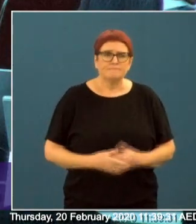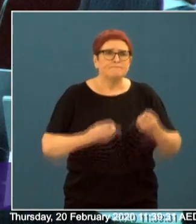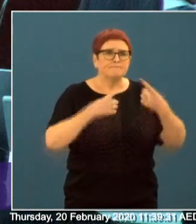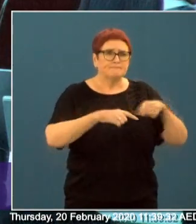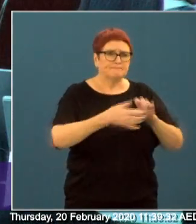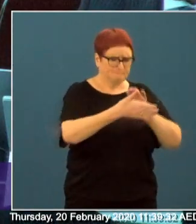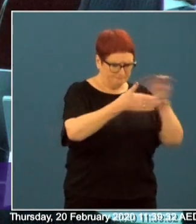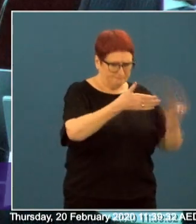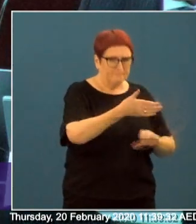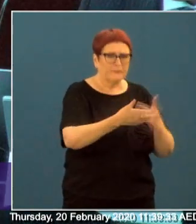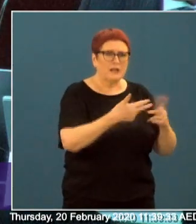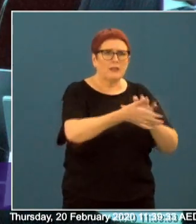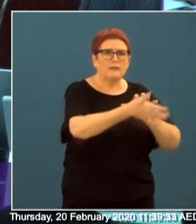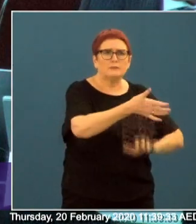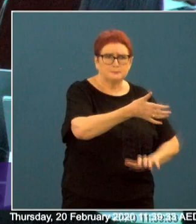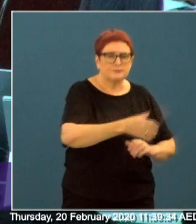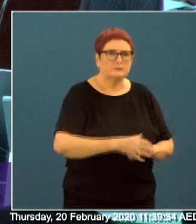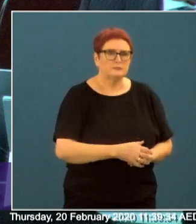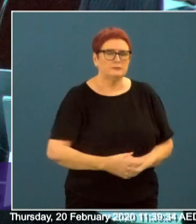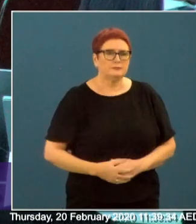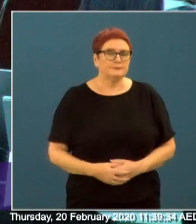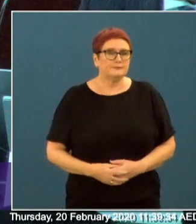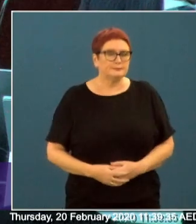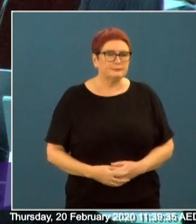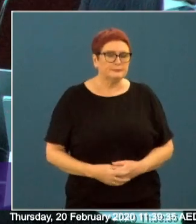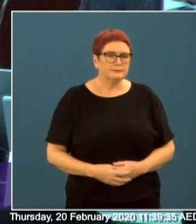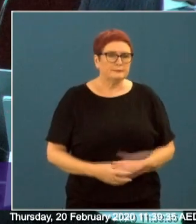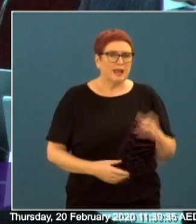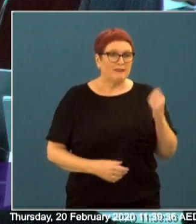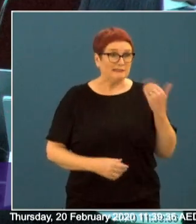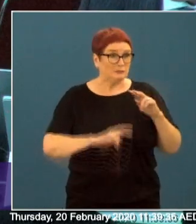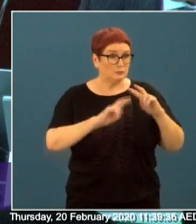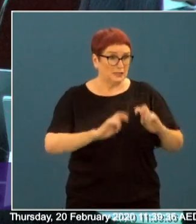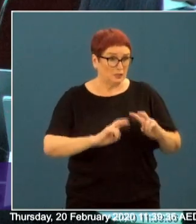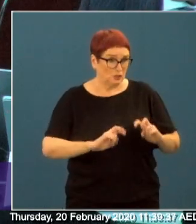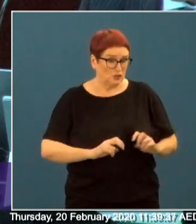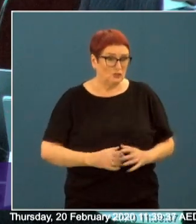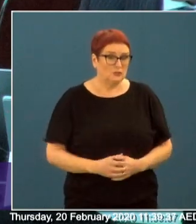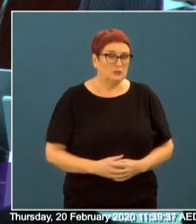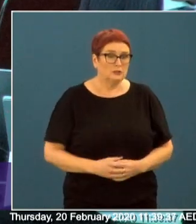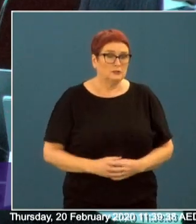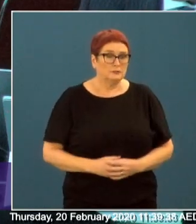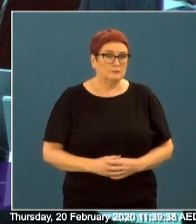So there's some more recent research undertaken on a cohort of people